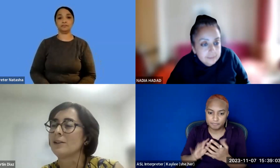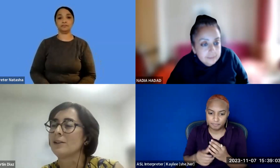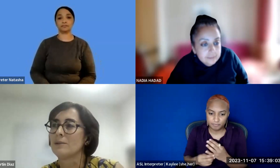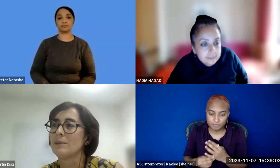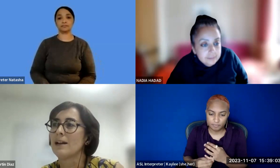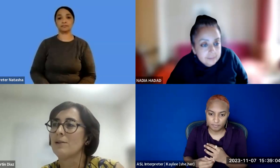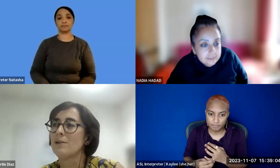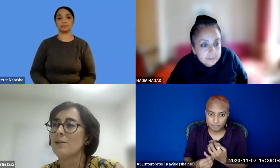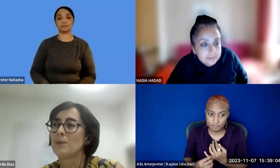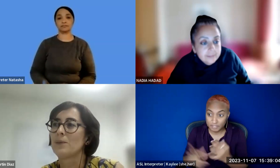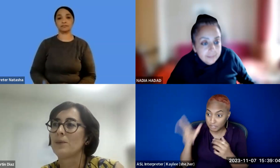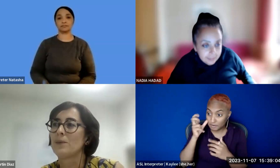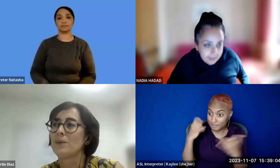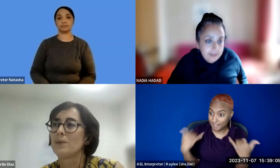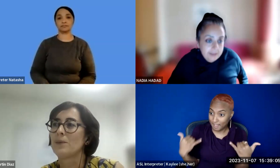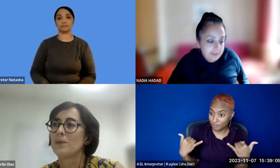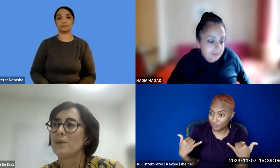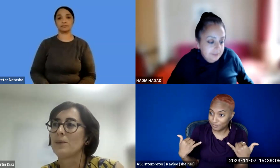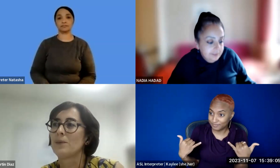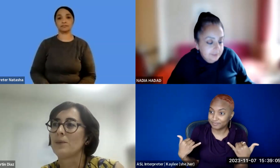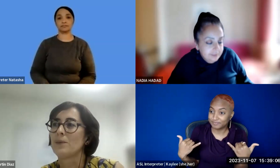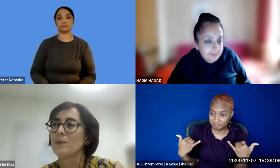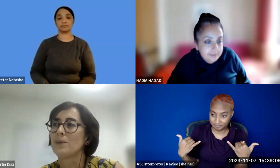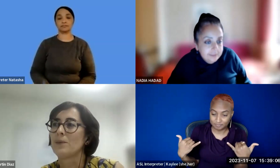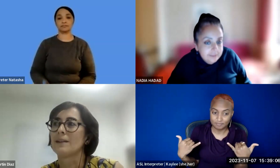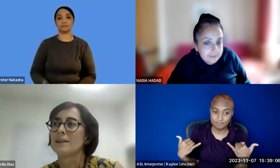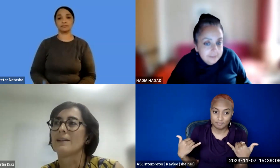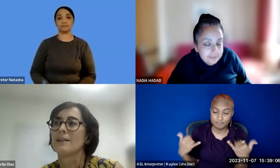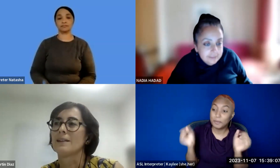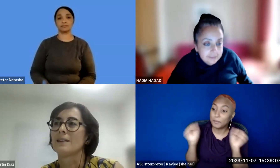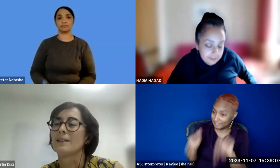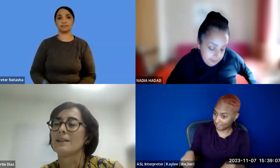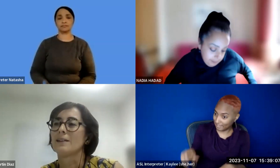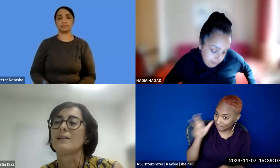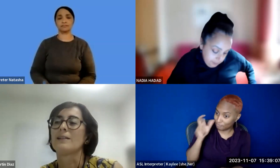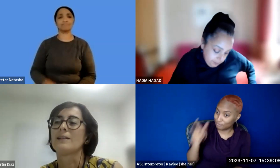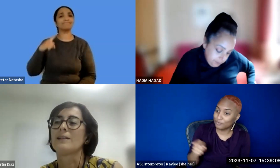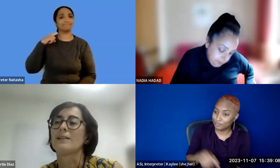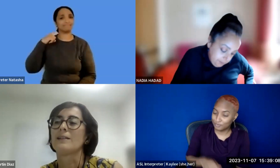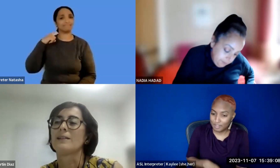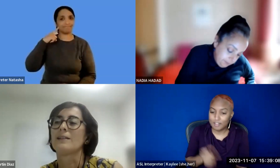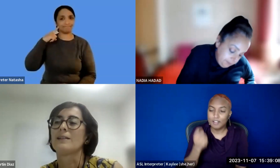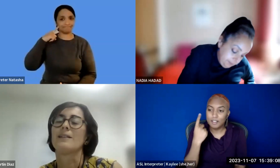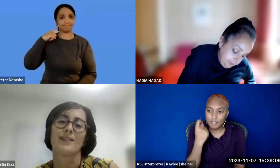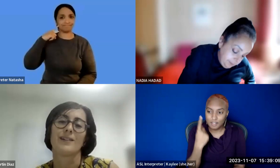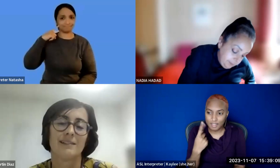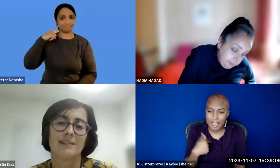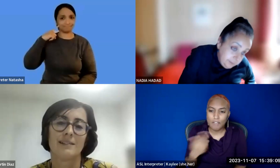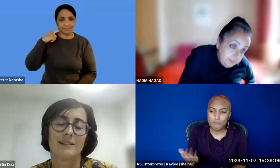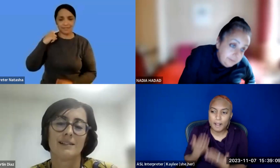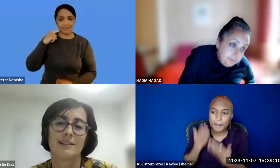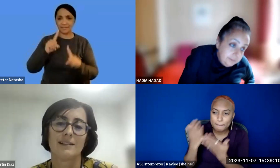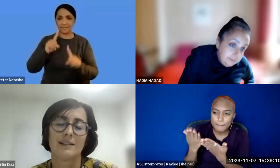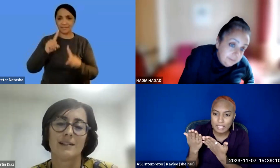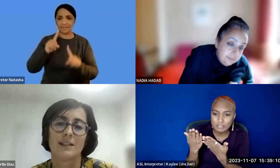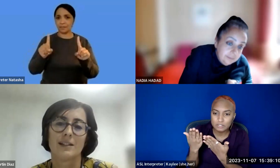Can you hear me now? We can hear you, but I recommend you turn off your camera,